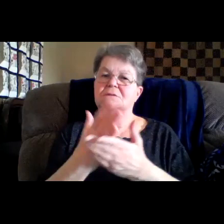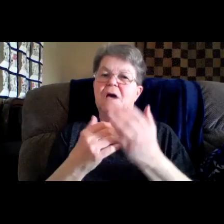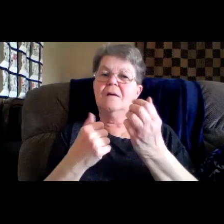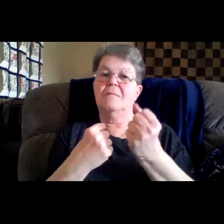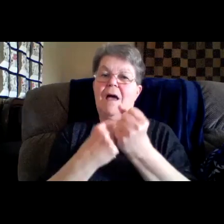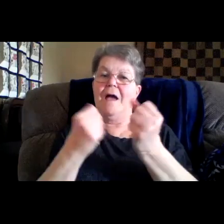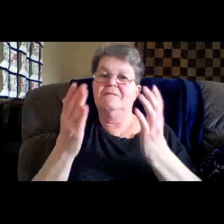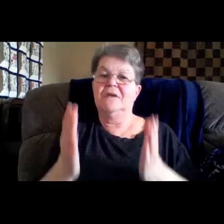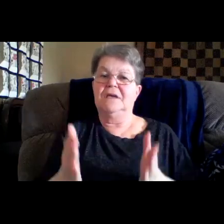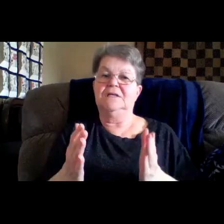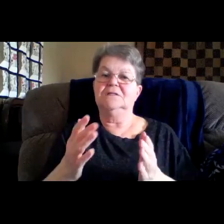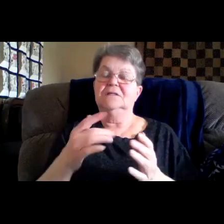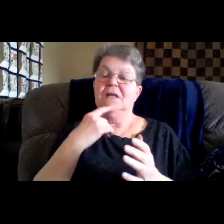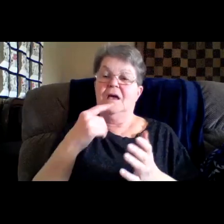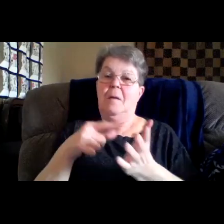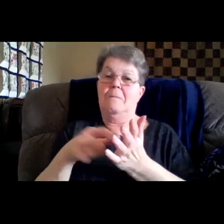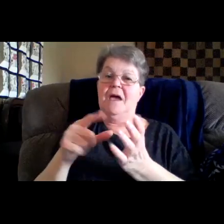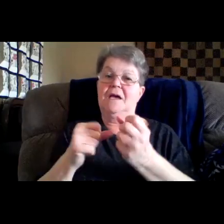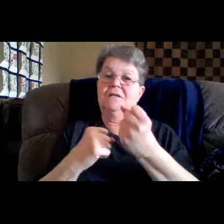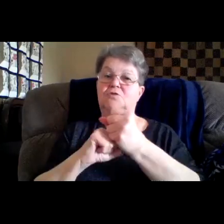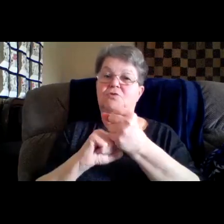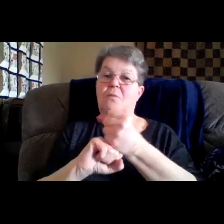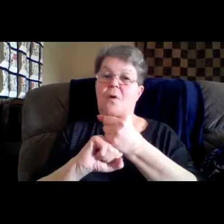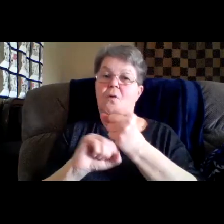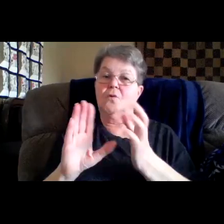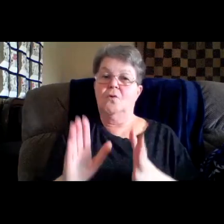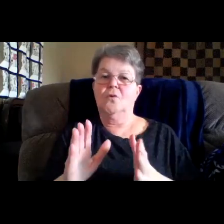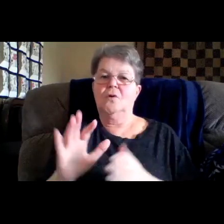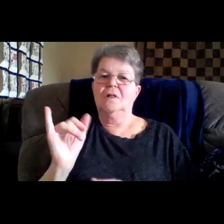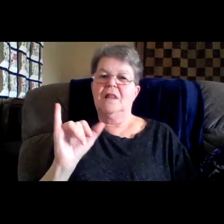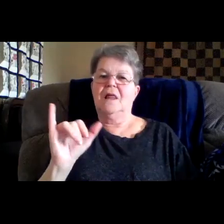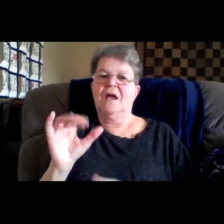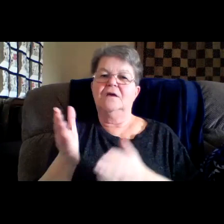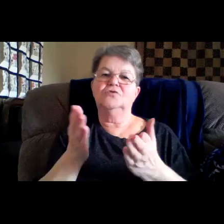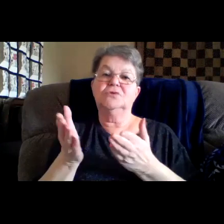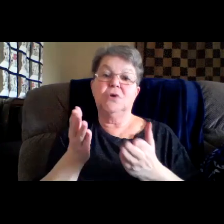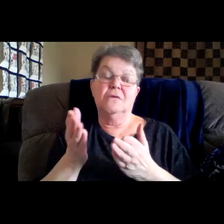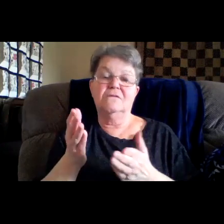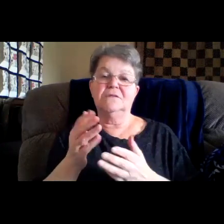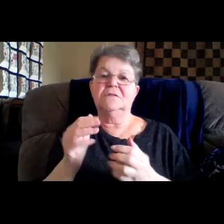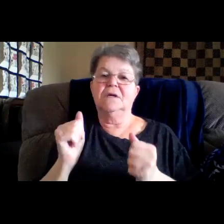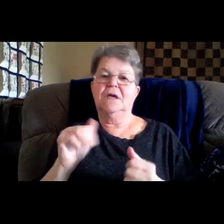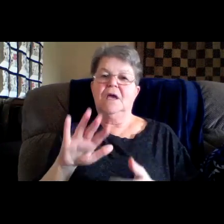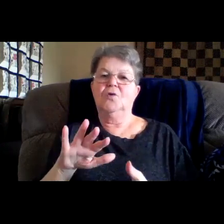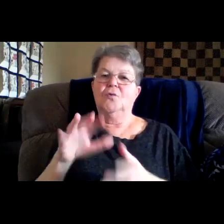that being a paid supporter and making supported decision-making kind of like a service could really corrupt it in a real